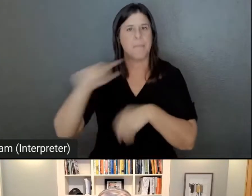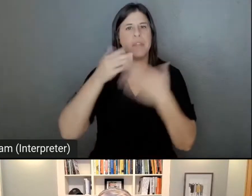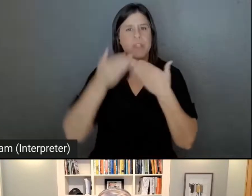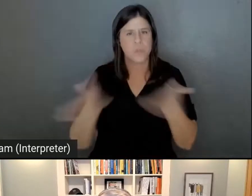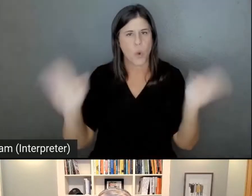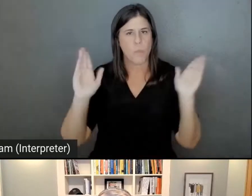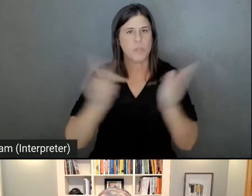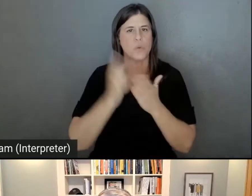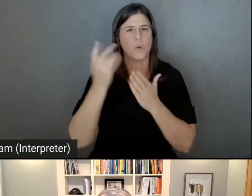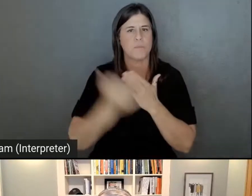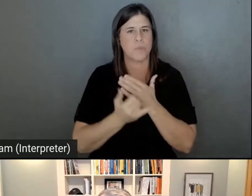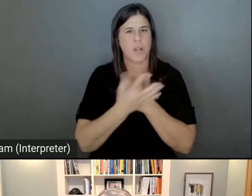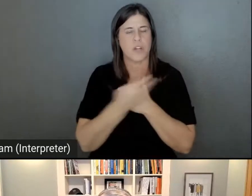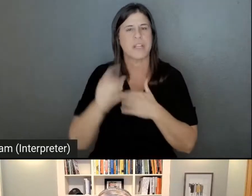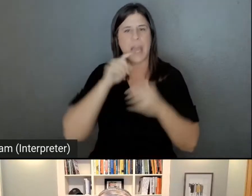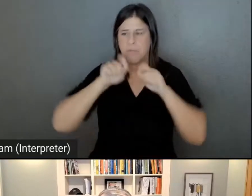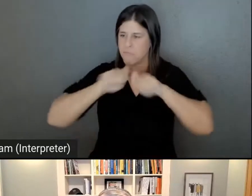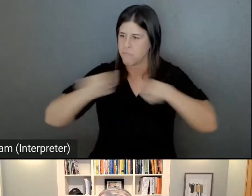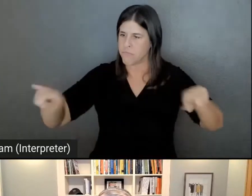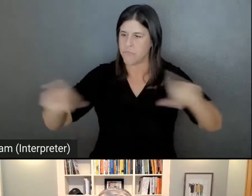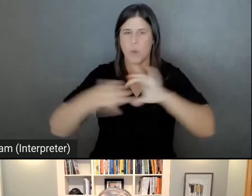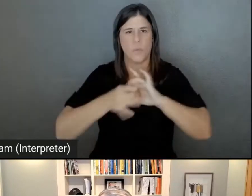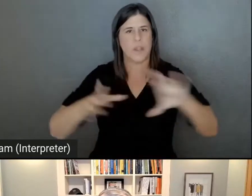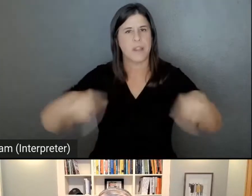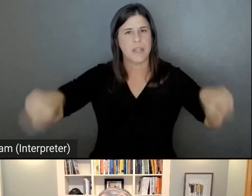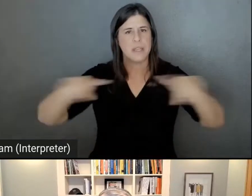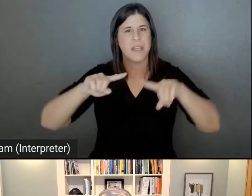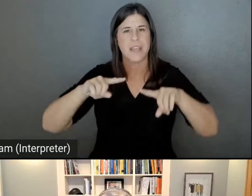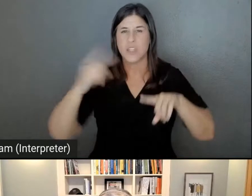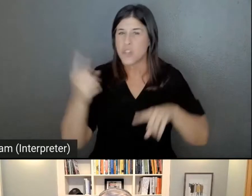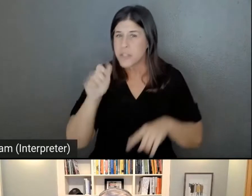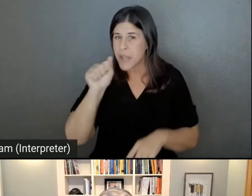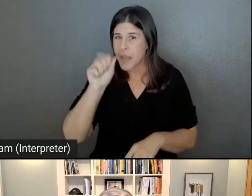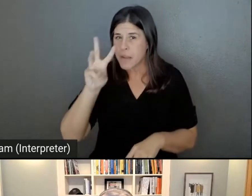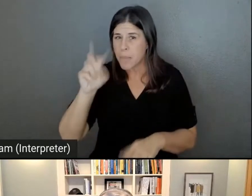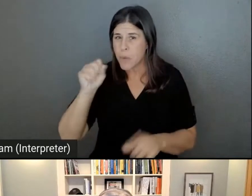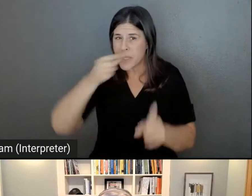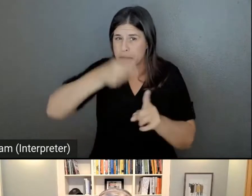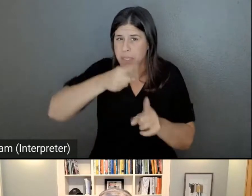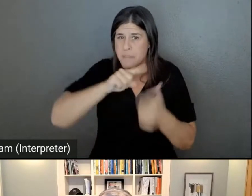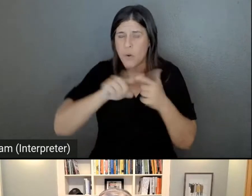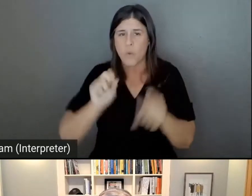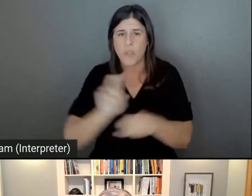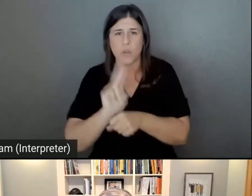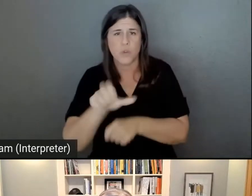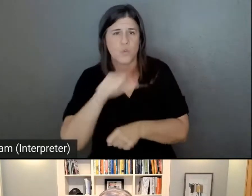and released it. Is it something that's just AWS specific or that's something I can use outside of AWS if I want to